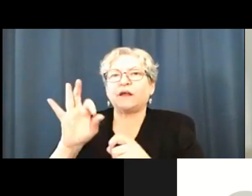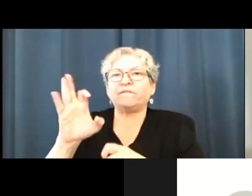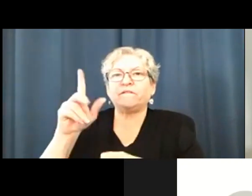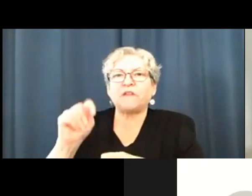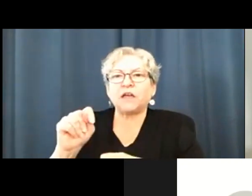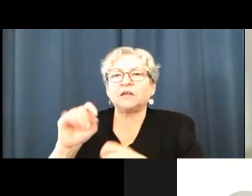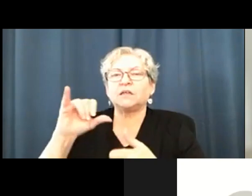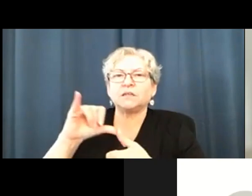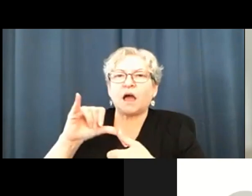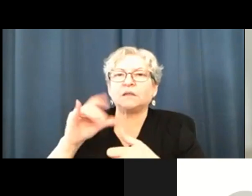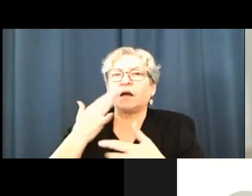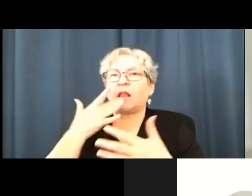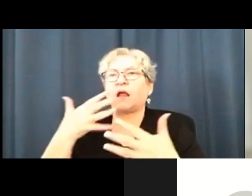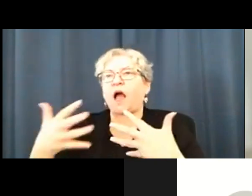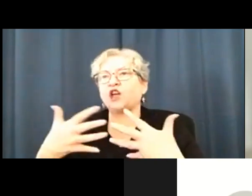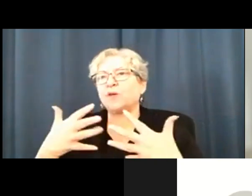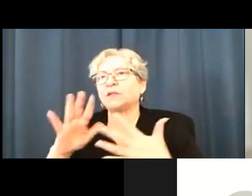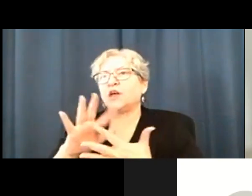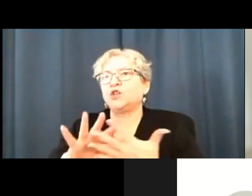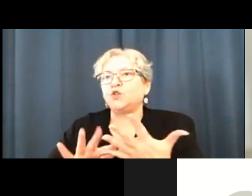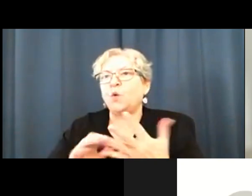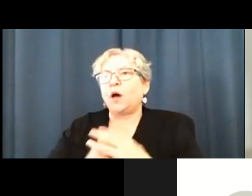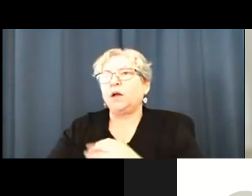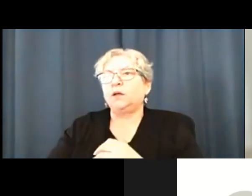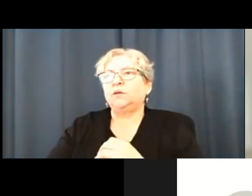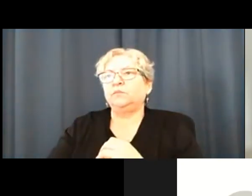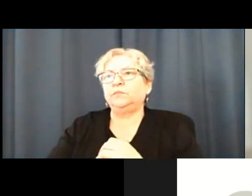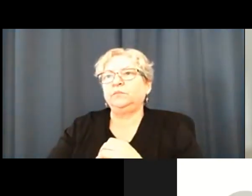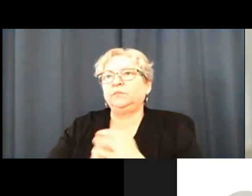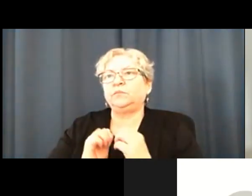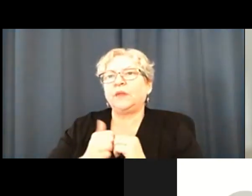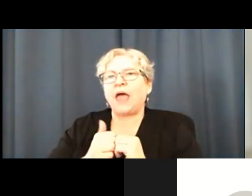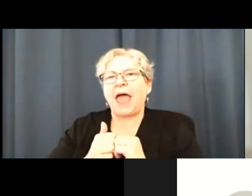and the contrast and things like that. And how far does that go